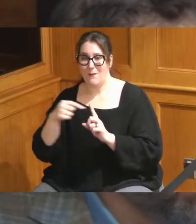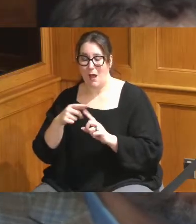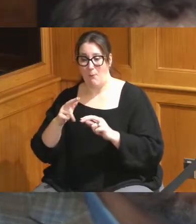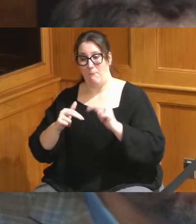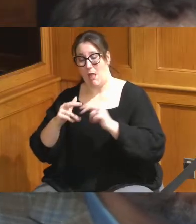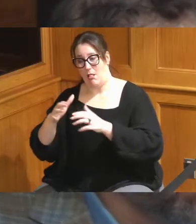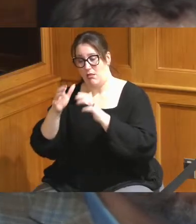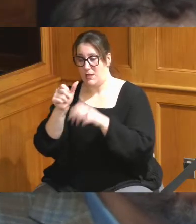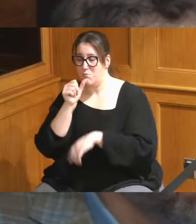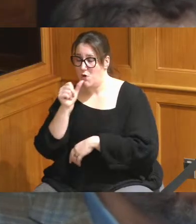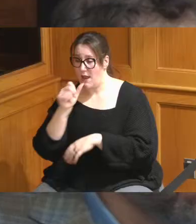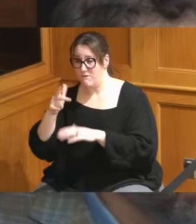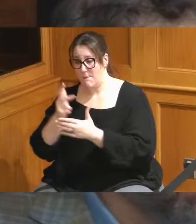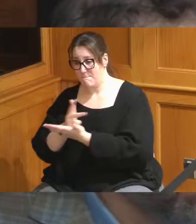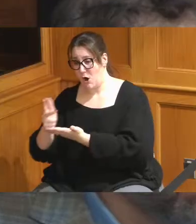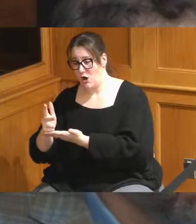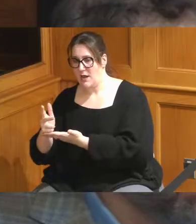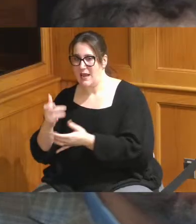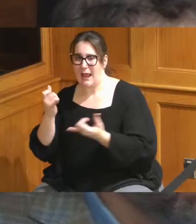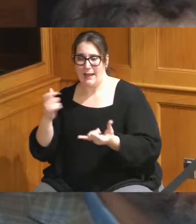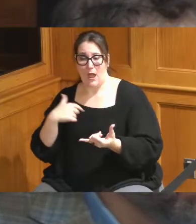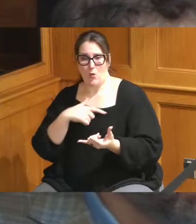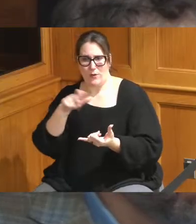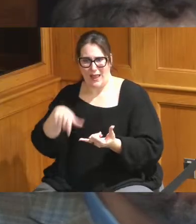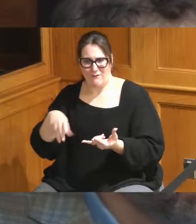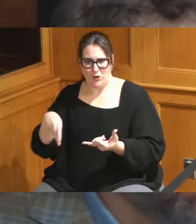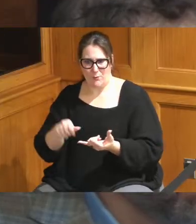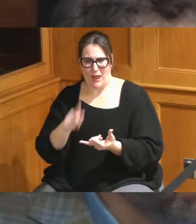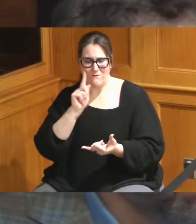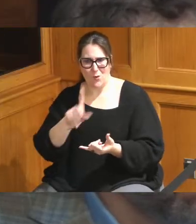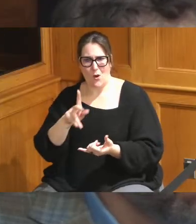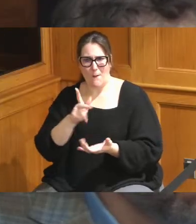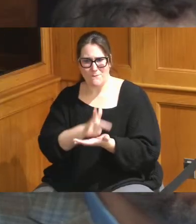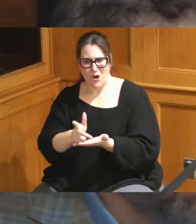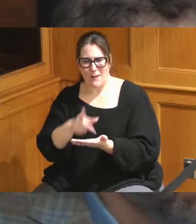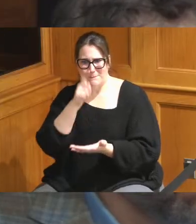private parking. Now, we going to have to pay for the parking because the taxpayers are on the hook